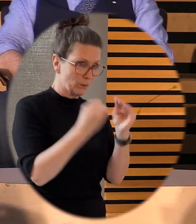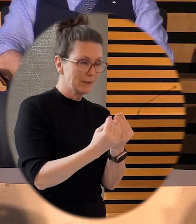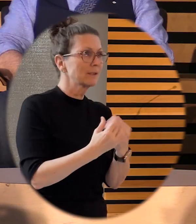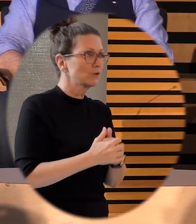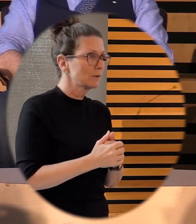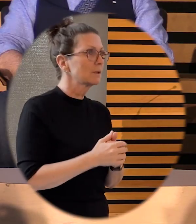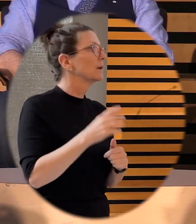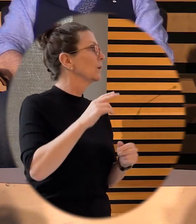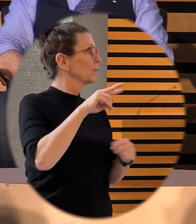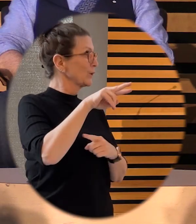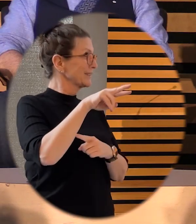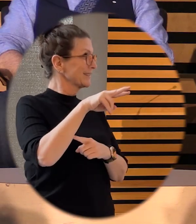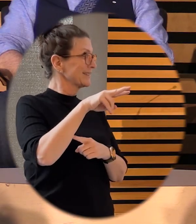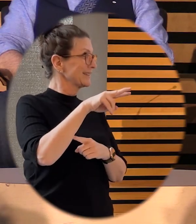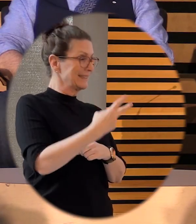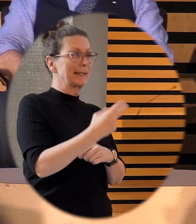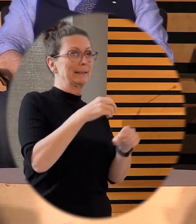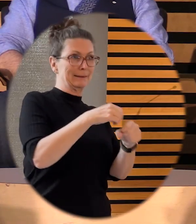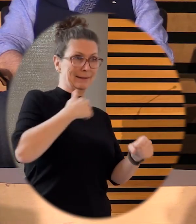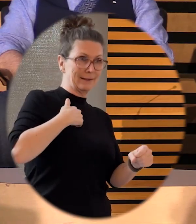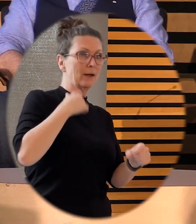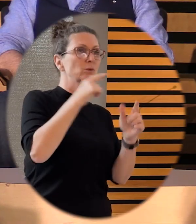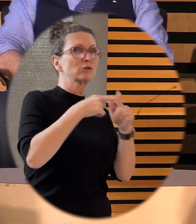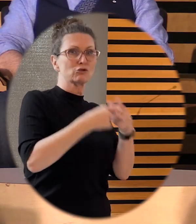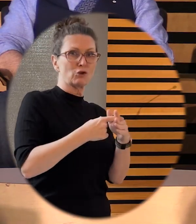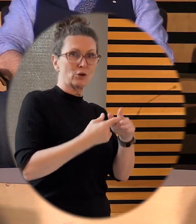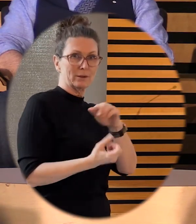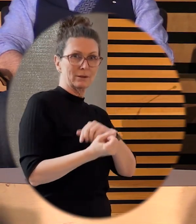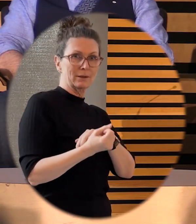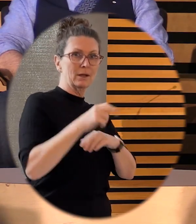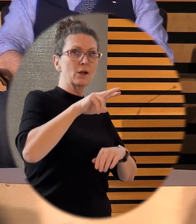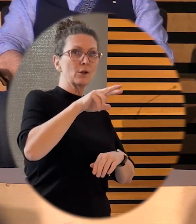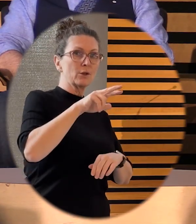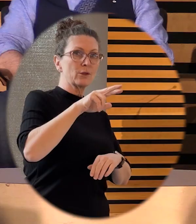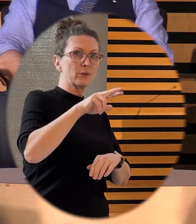second and third review which was completed in March of last year. So through our organization,